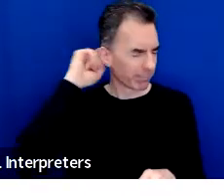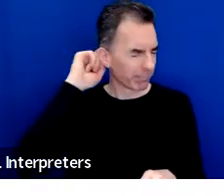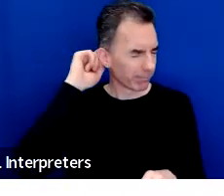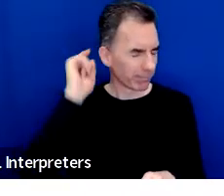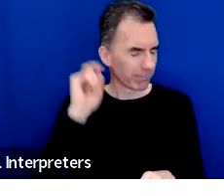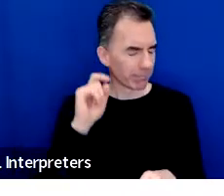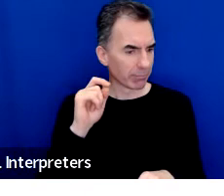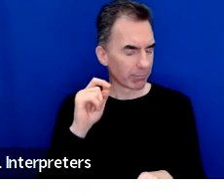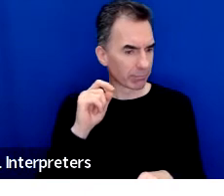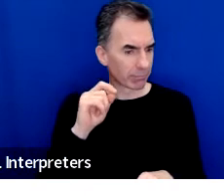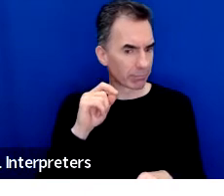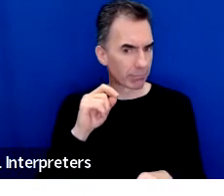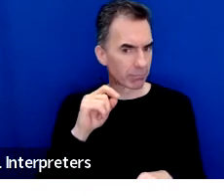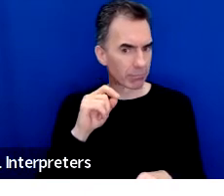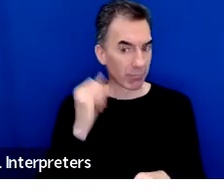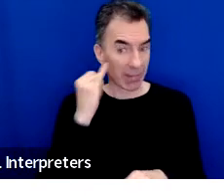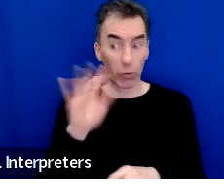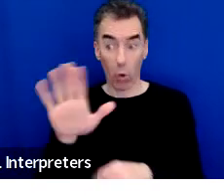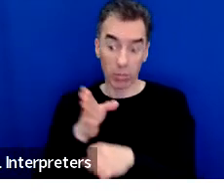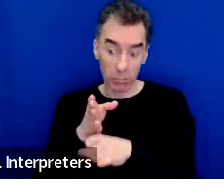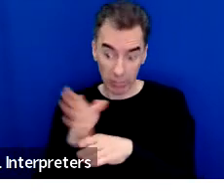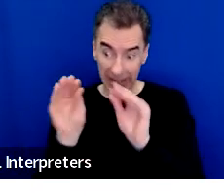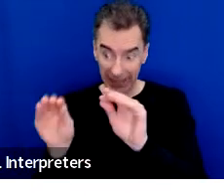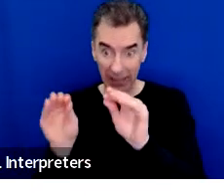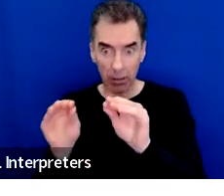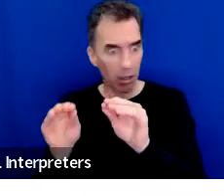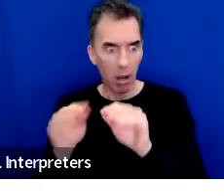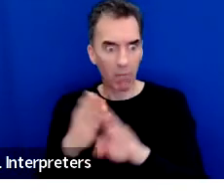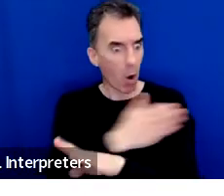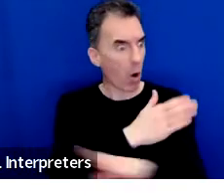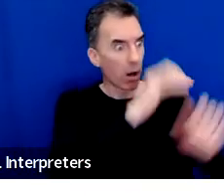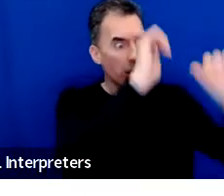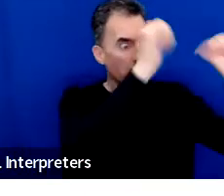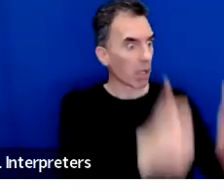the work hasn't been already done, it's it just could take some time to do that.